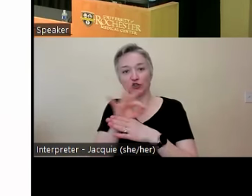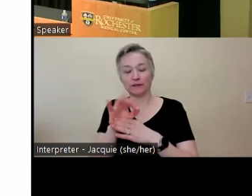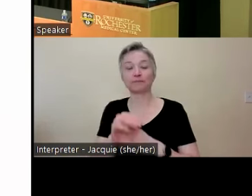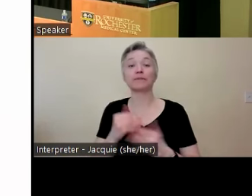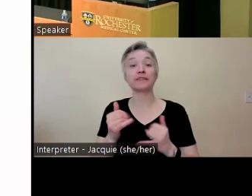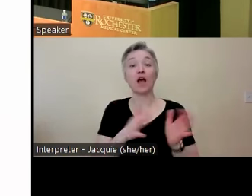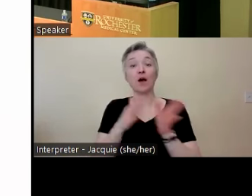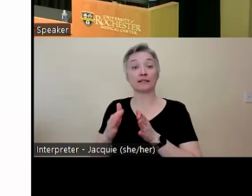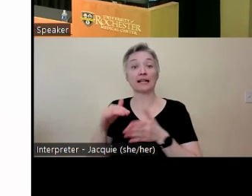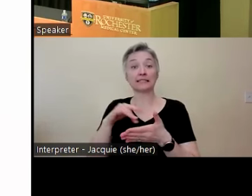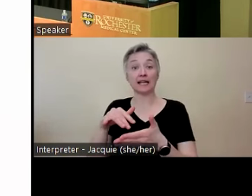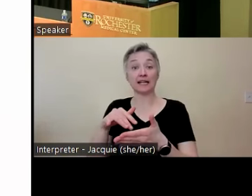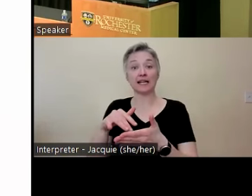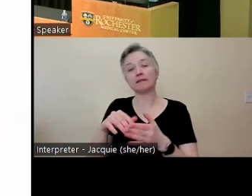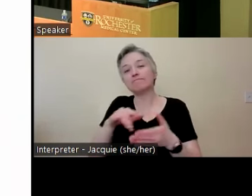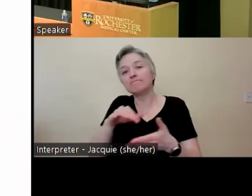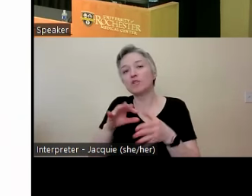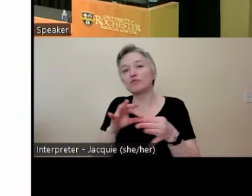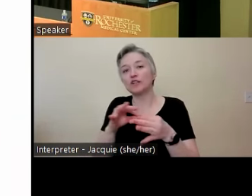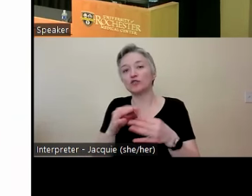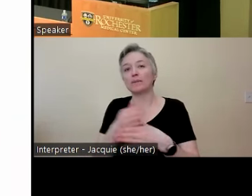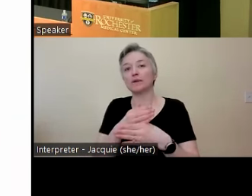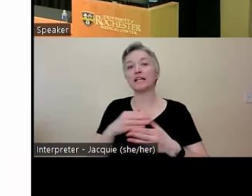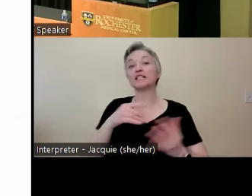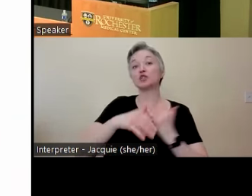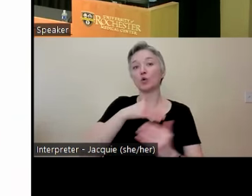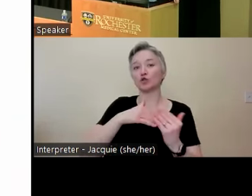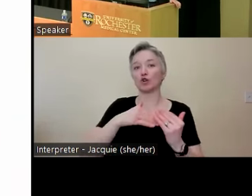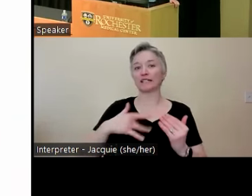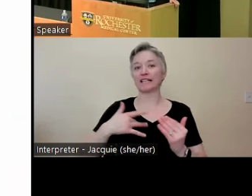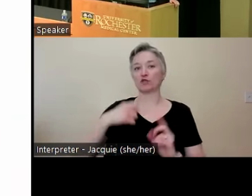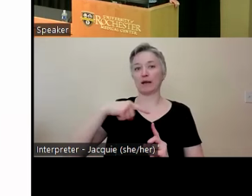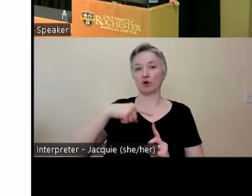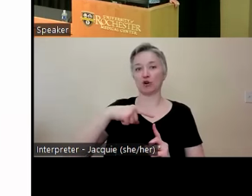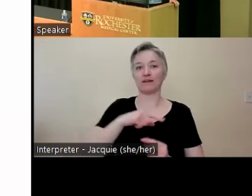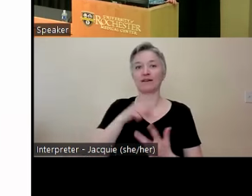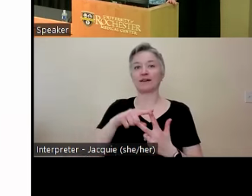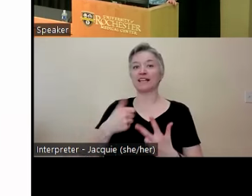I looked at the relationship between social sensory input self-regulation and social